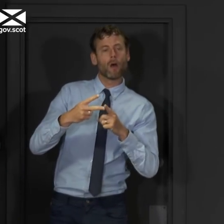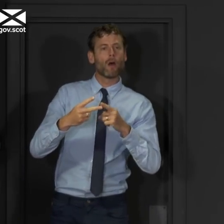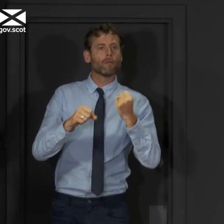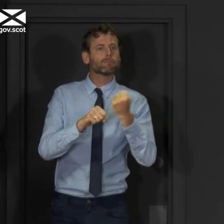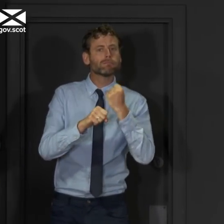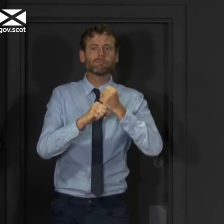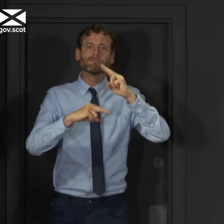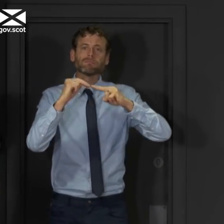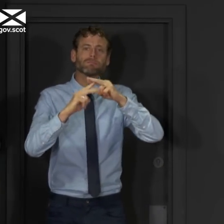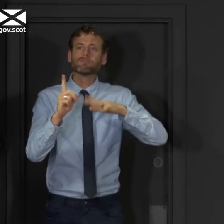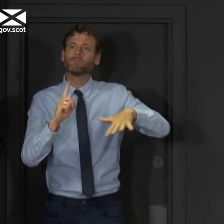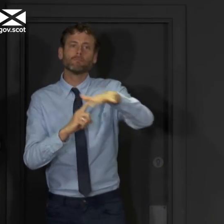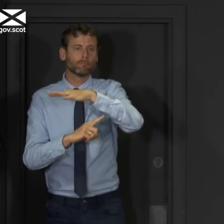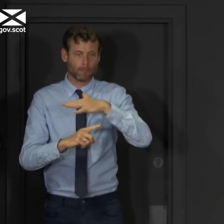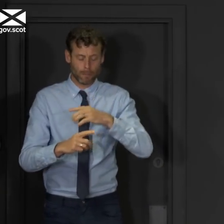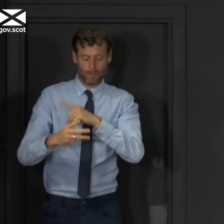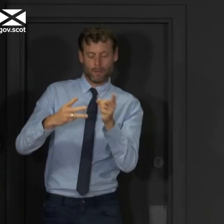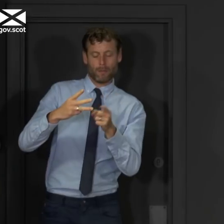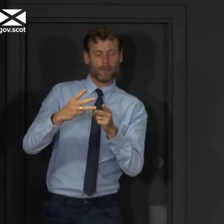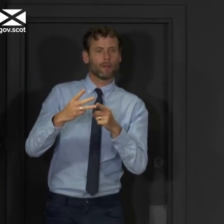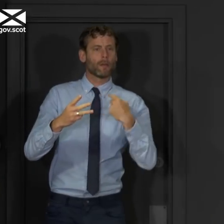that we are making available for students over the summer.